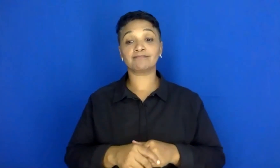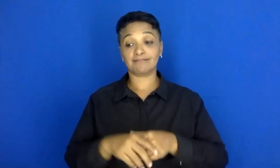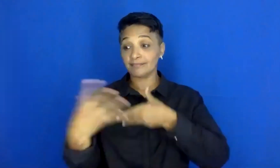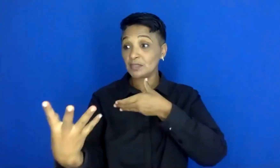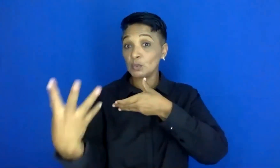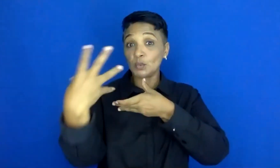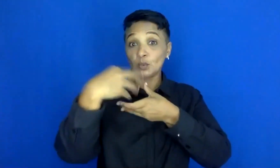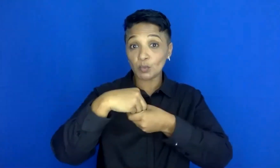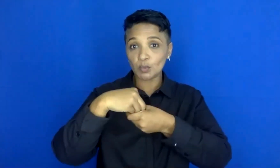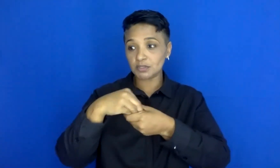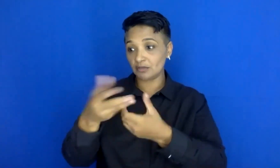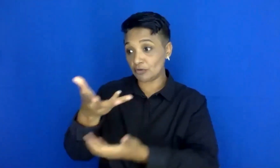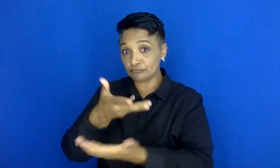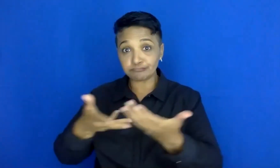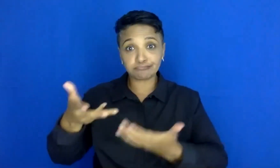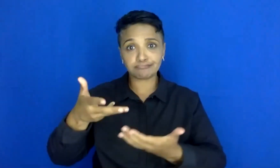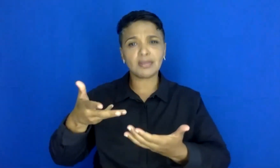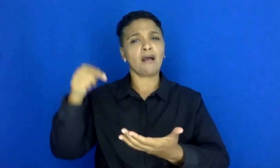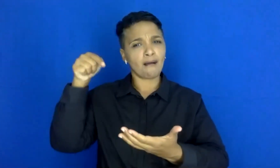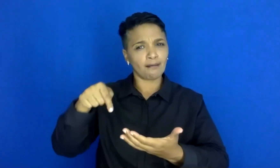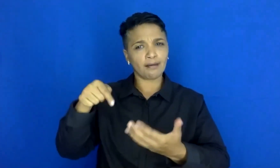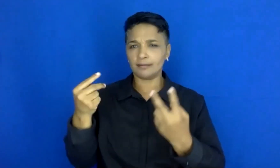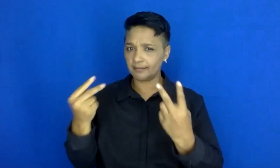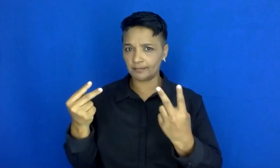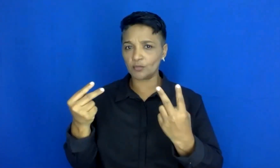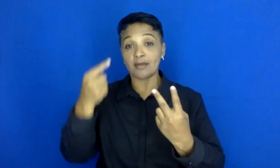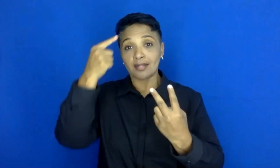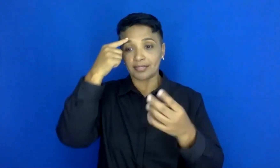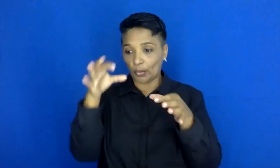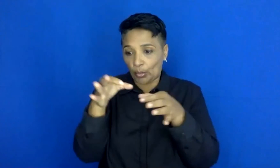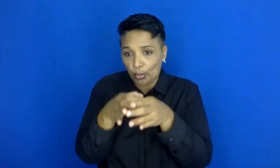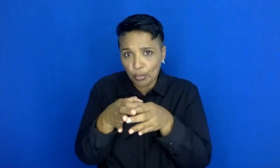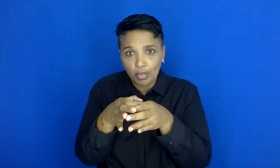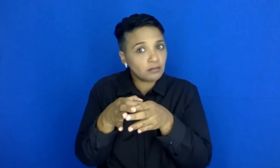important uh really thinking about how we can scale this how we can ensure that it's not just me